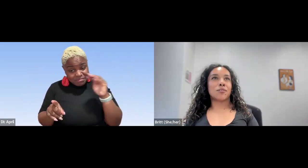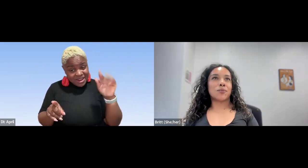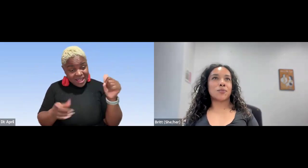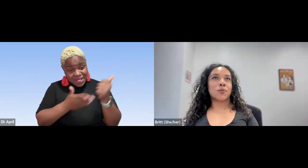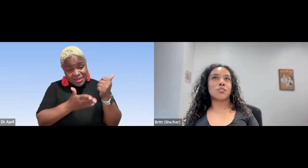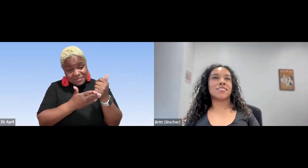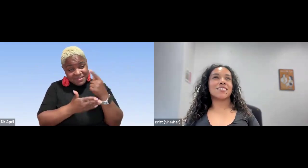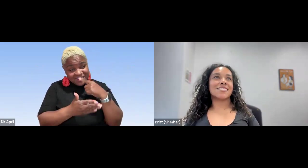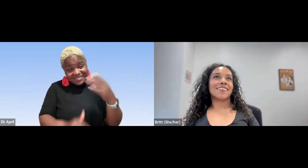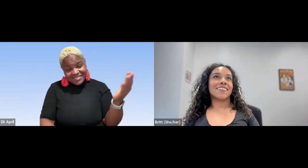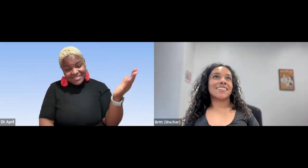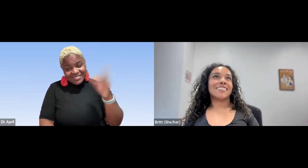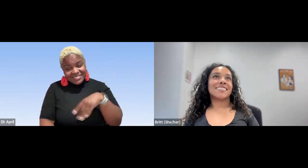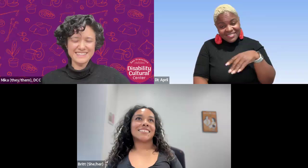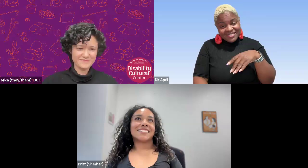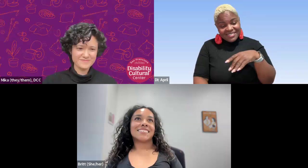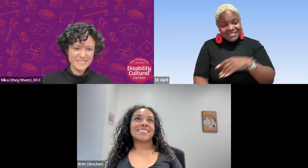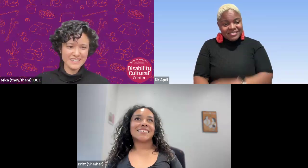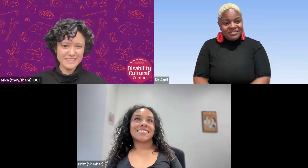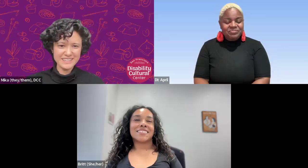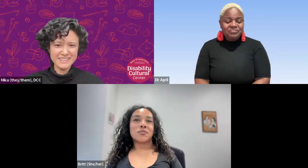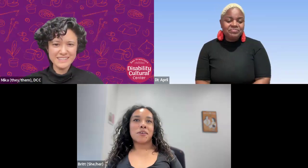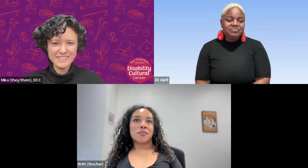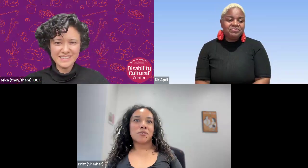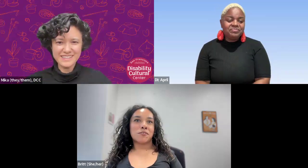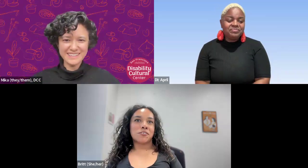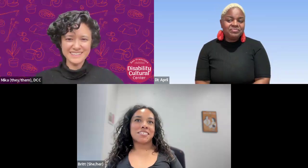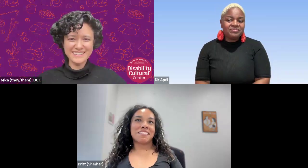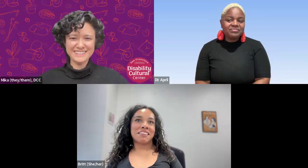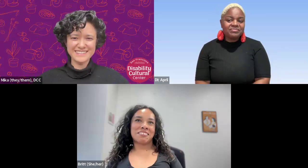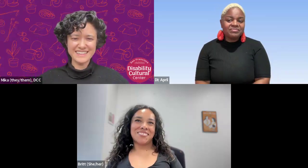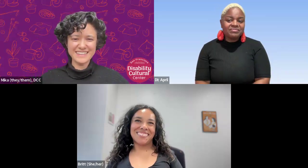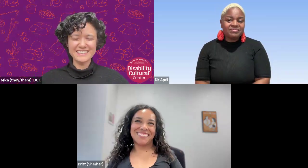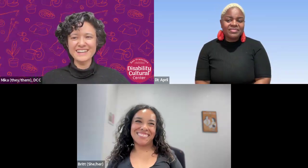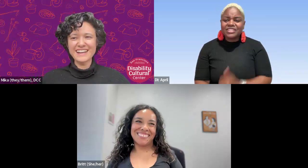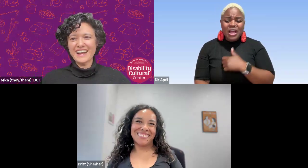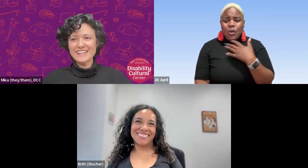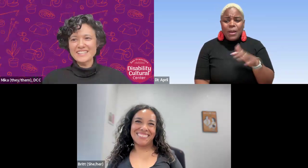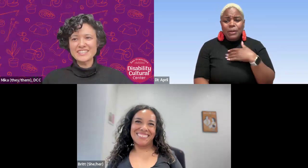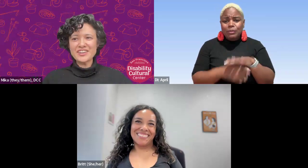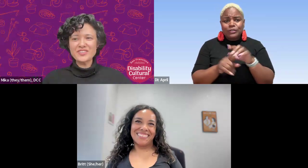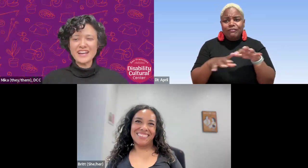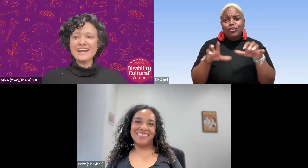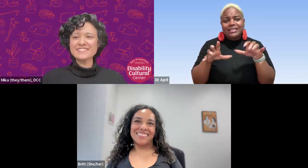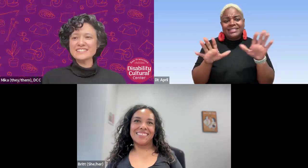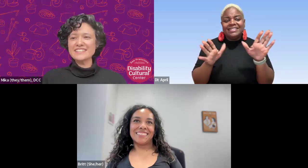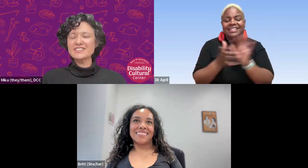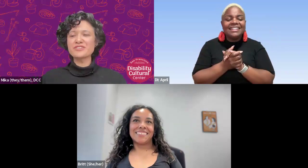some of those questions? Don't want my computer to freeze. Thank you. [MIKA] You know, we're actually